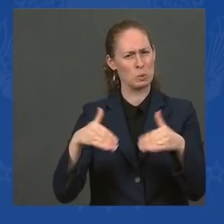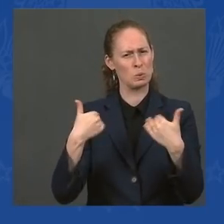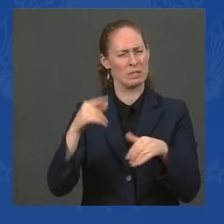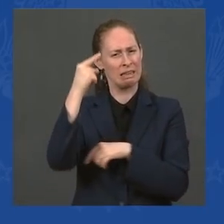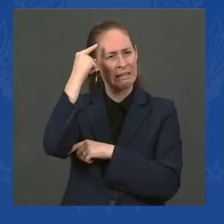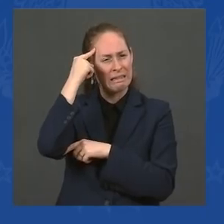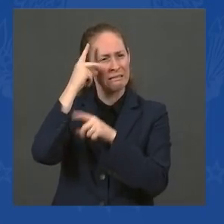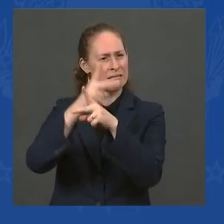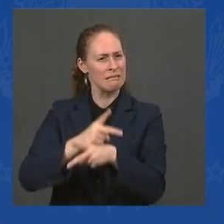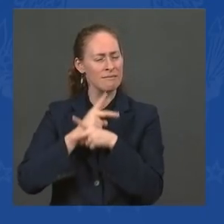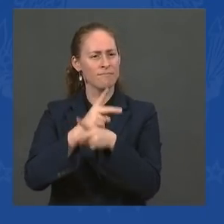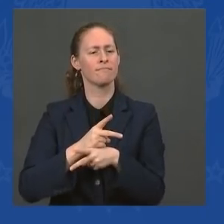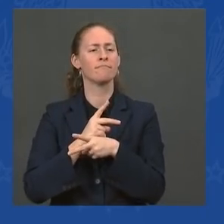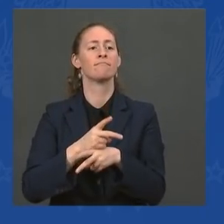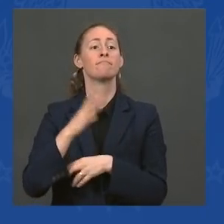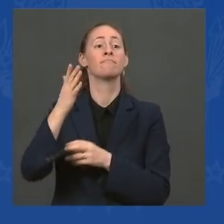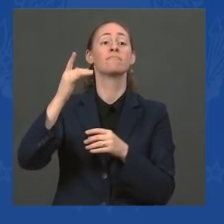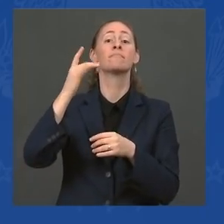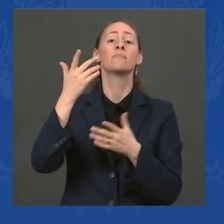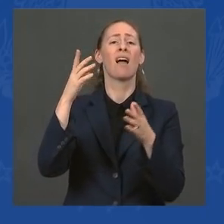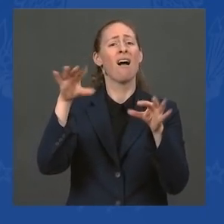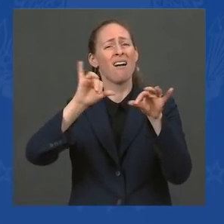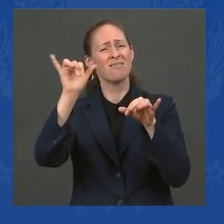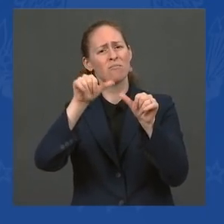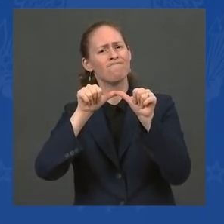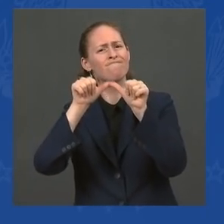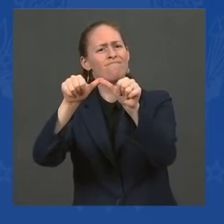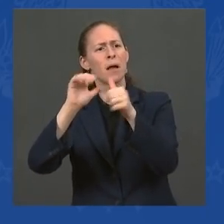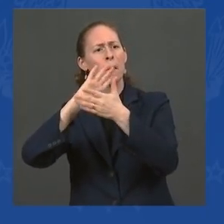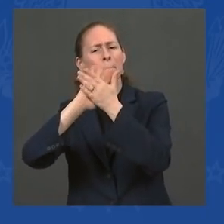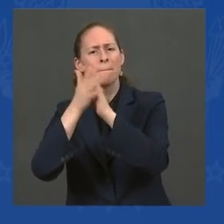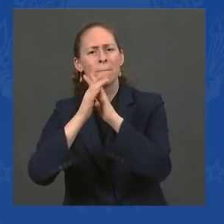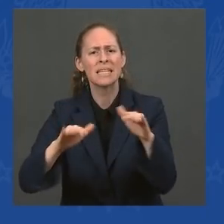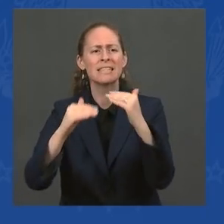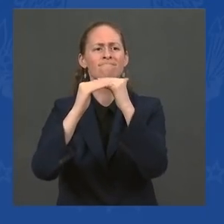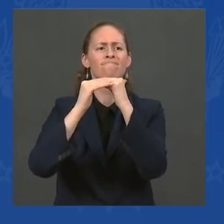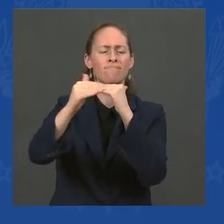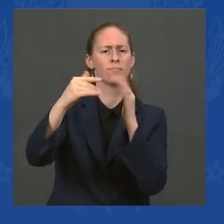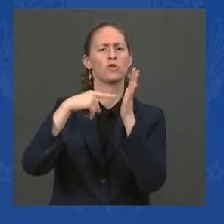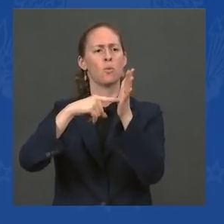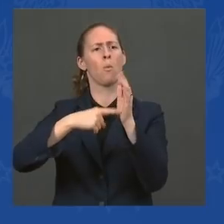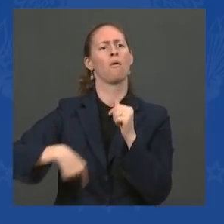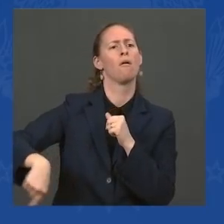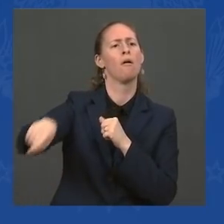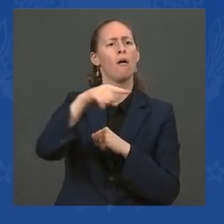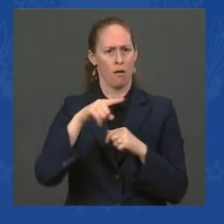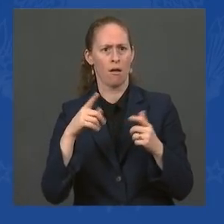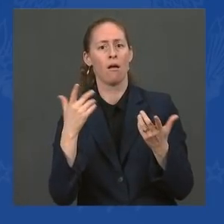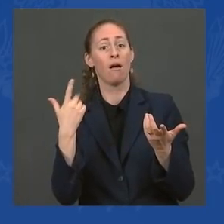So this is a time I think we should show American competence, not American incompetence. The President: Well, I'm glad you raised that last point,